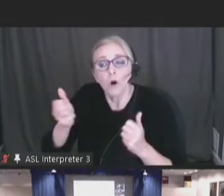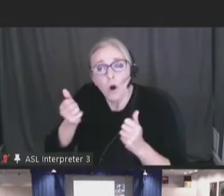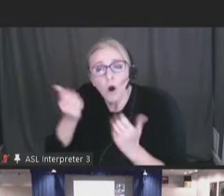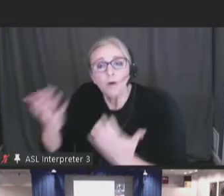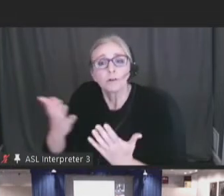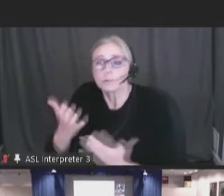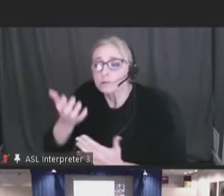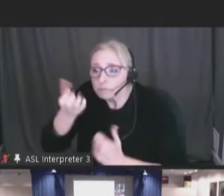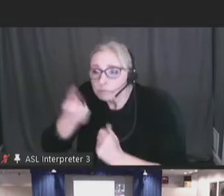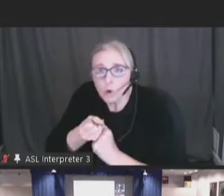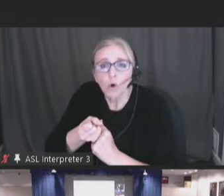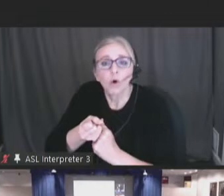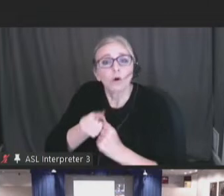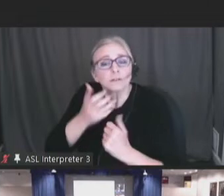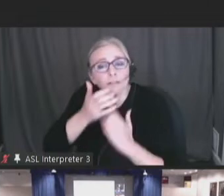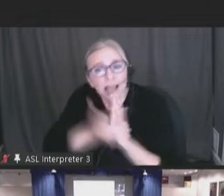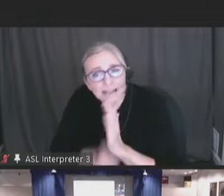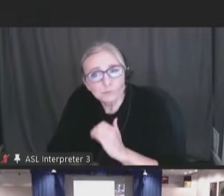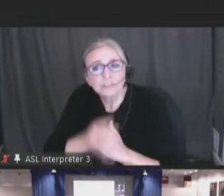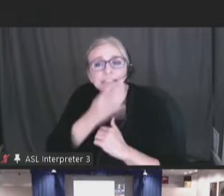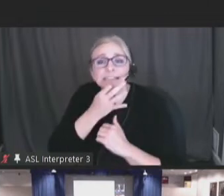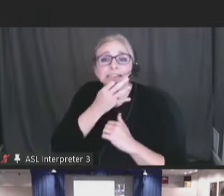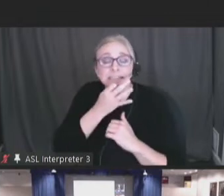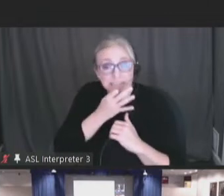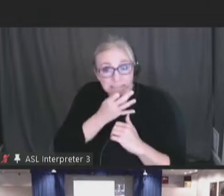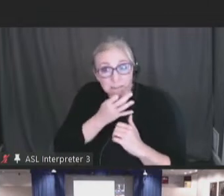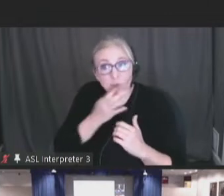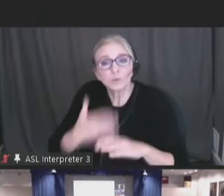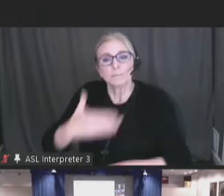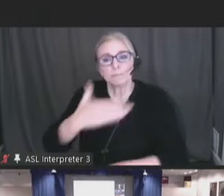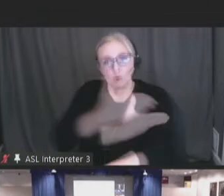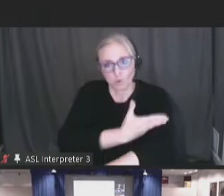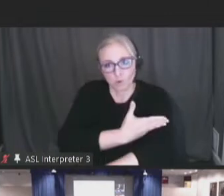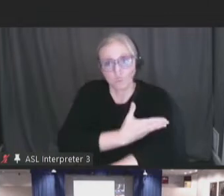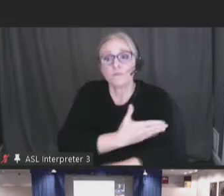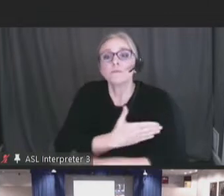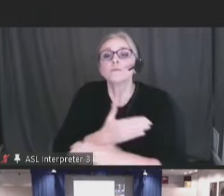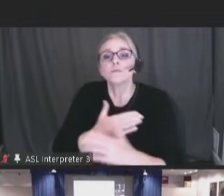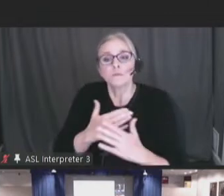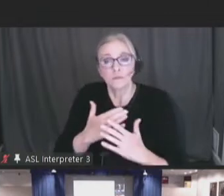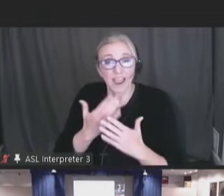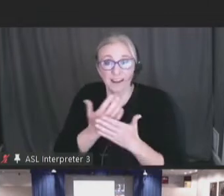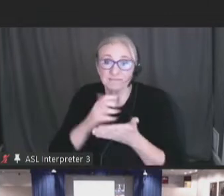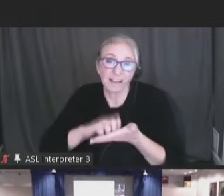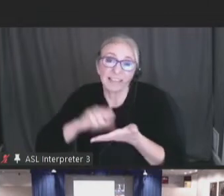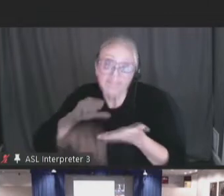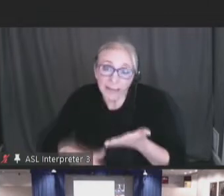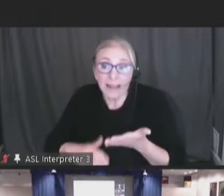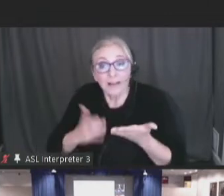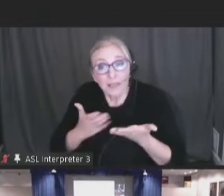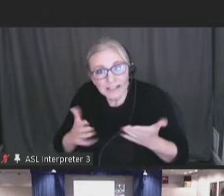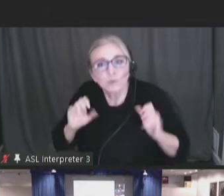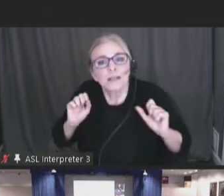our competencies as a workforce to improve and eliminate preventable disease. And also,